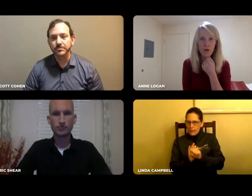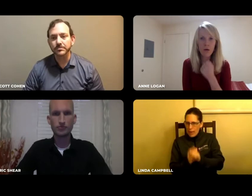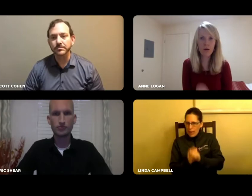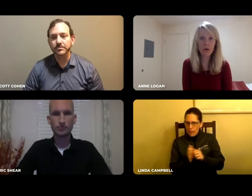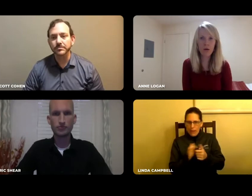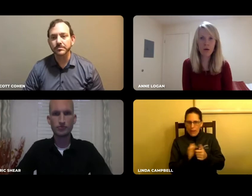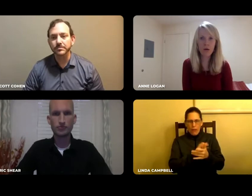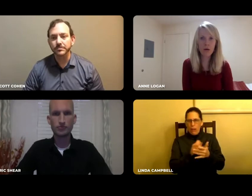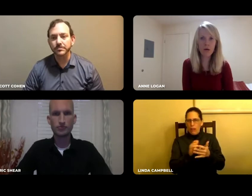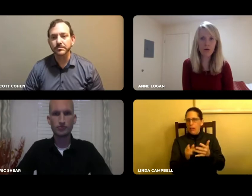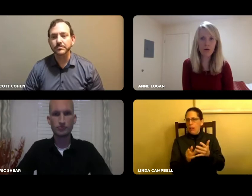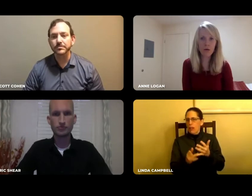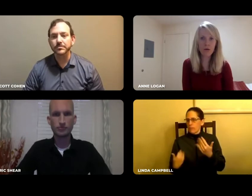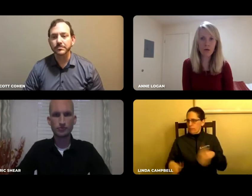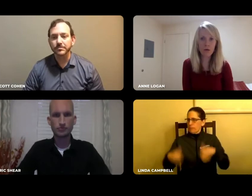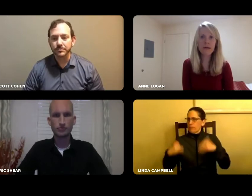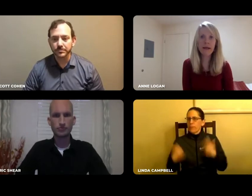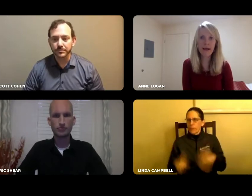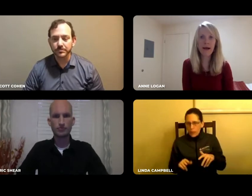how to take samples, so on and so forth.